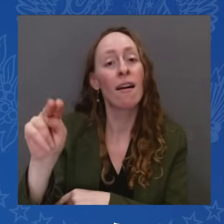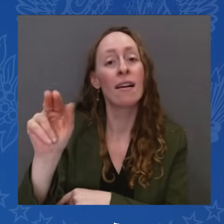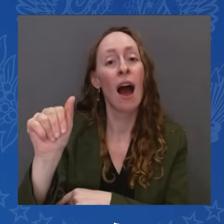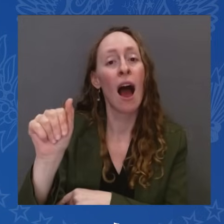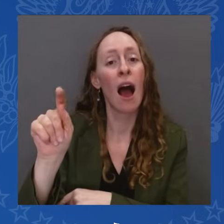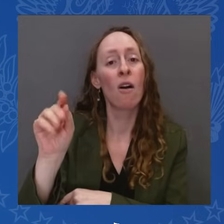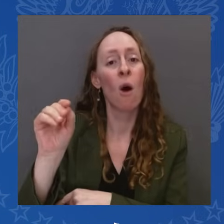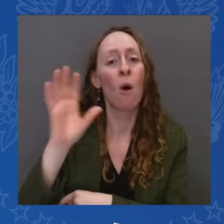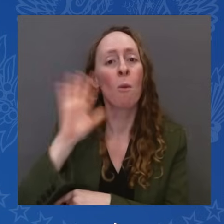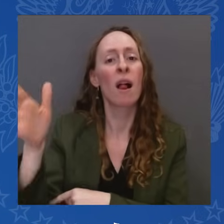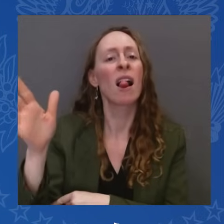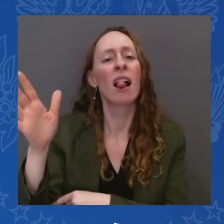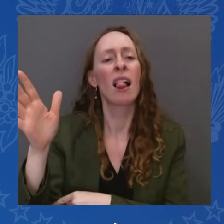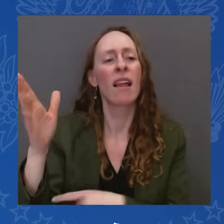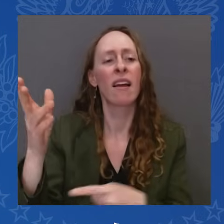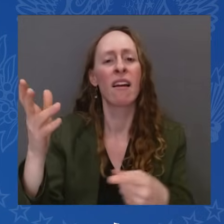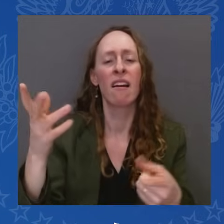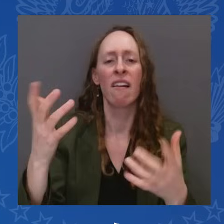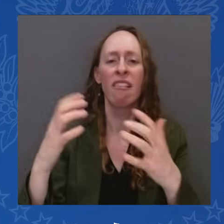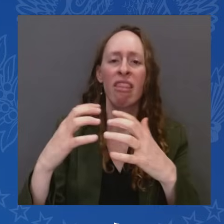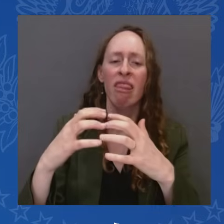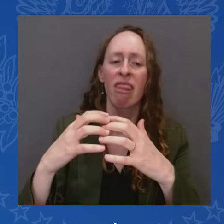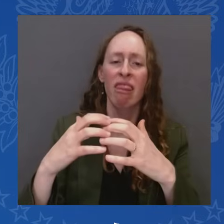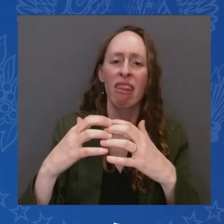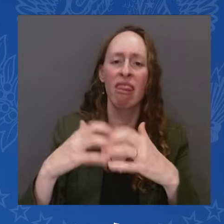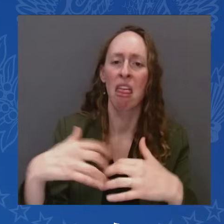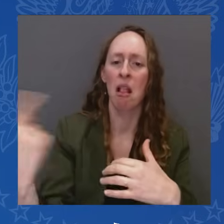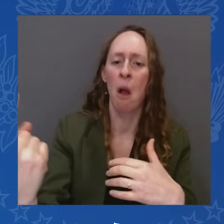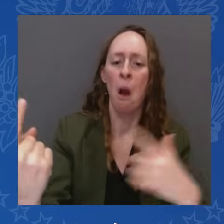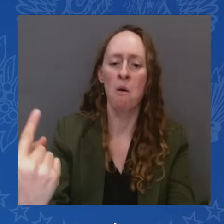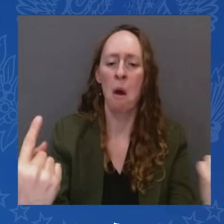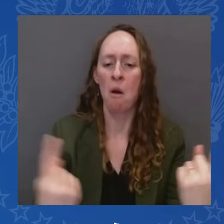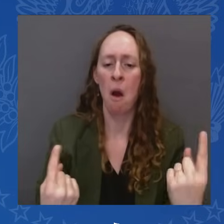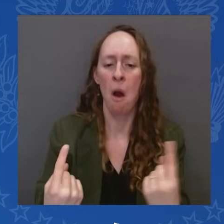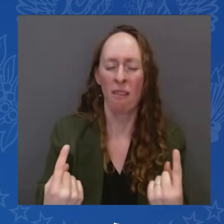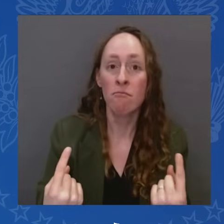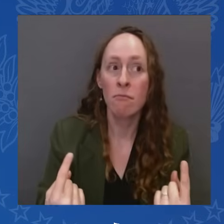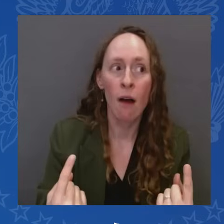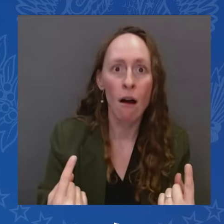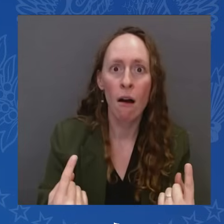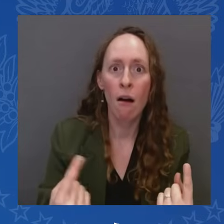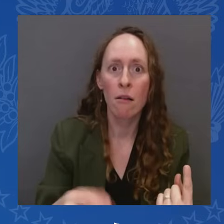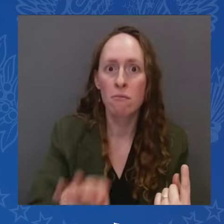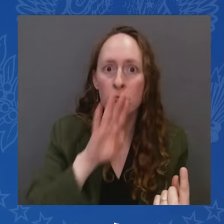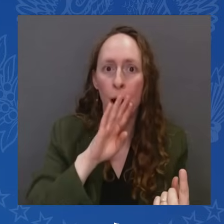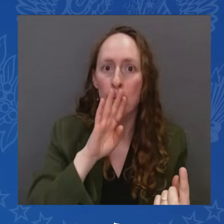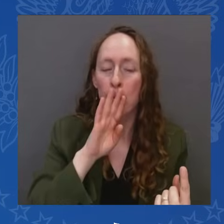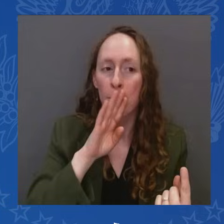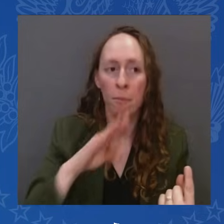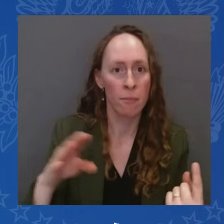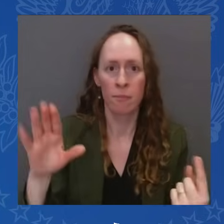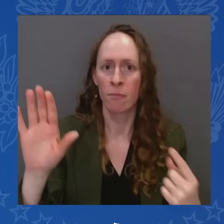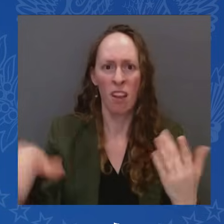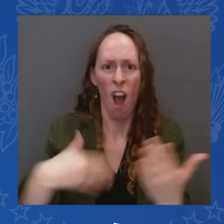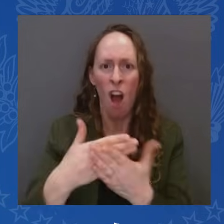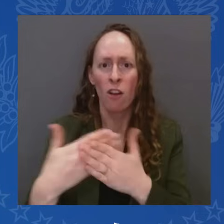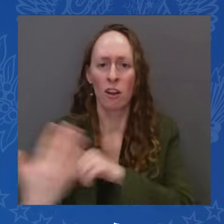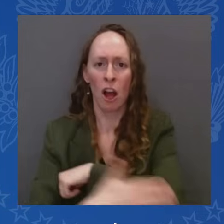But if we -- as said we said in Vilnius, Ukraine will become a member of NATO when all Allies agree and conditions are met.